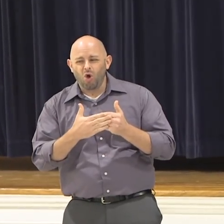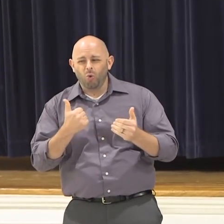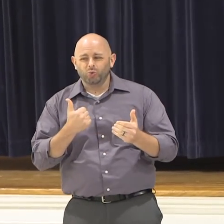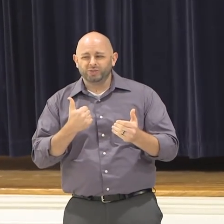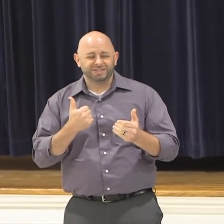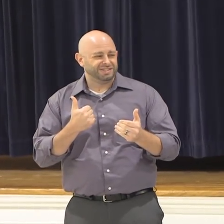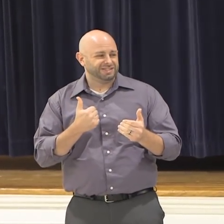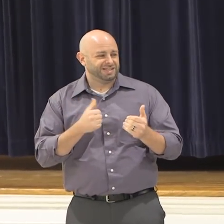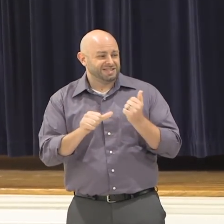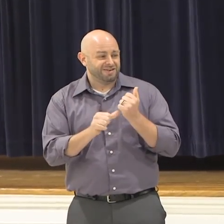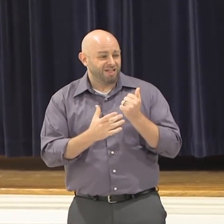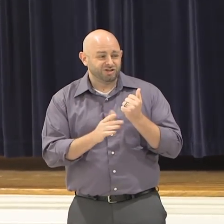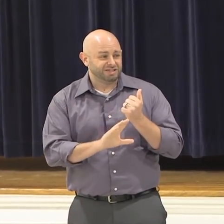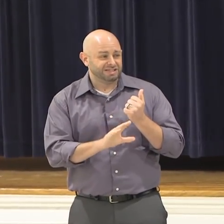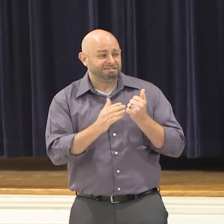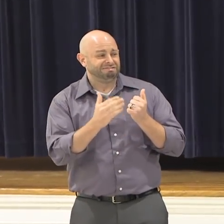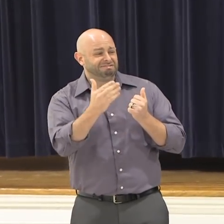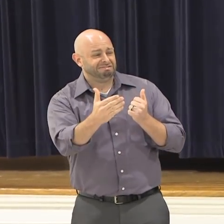closed